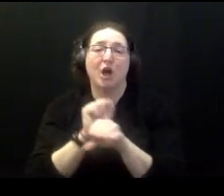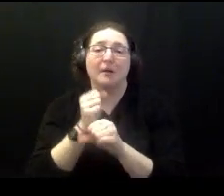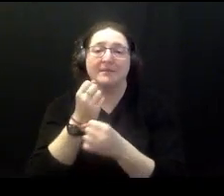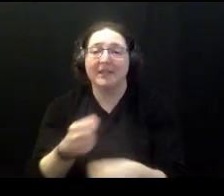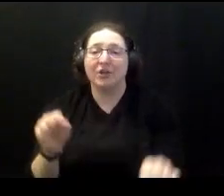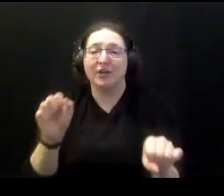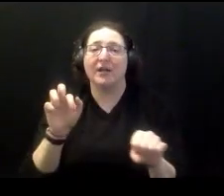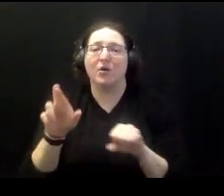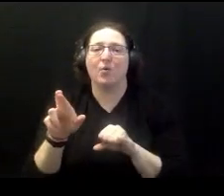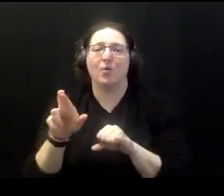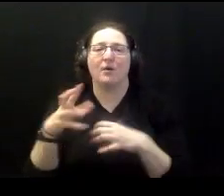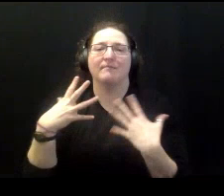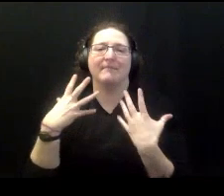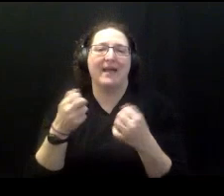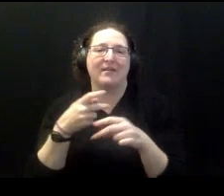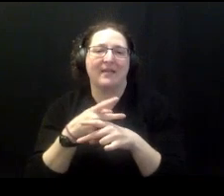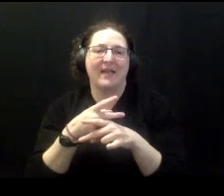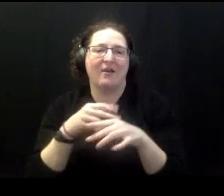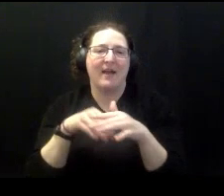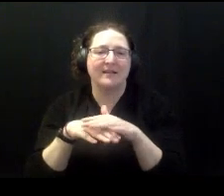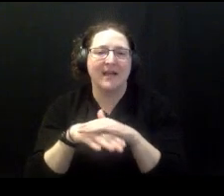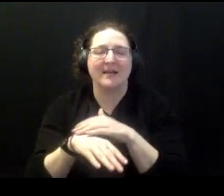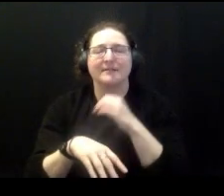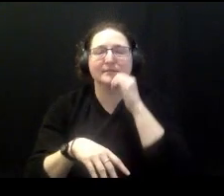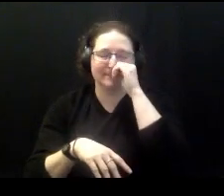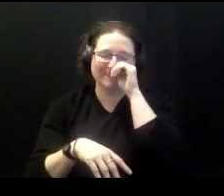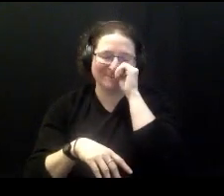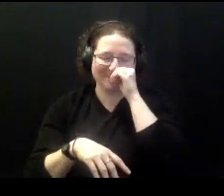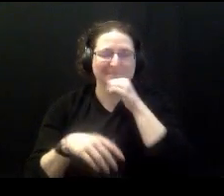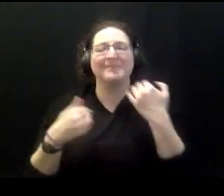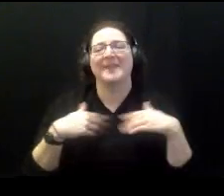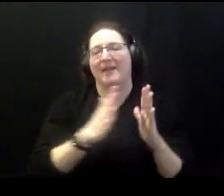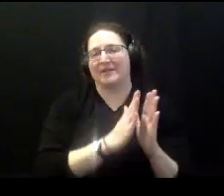related to social determinants of health. Here too you will have the opportunity